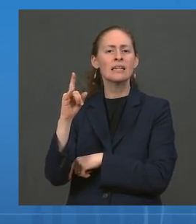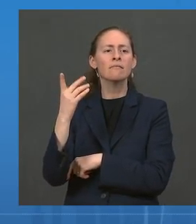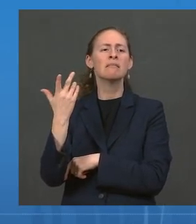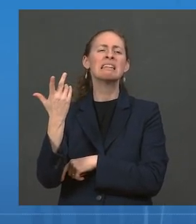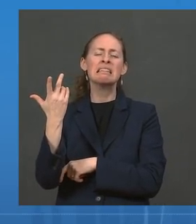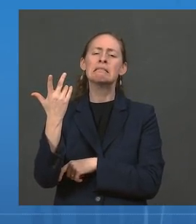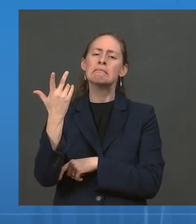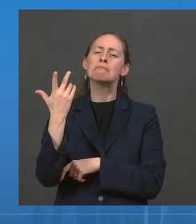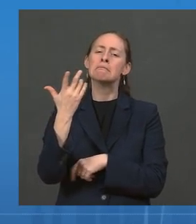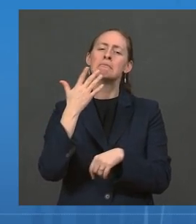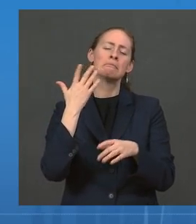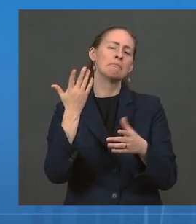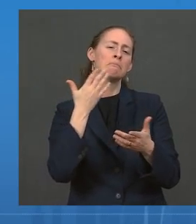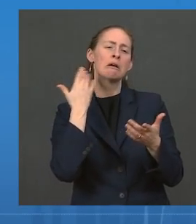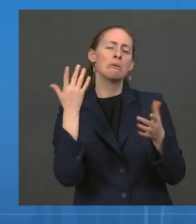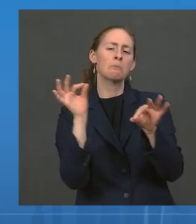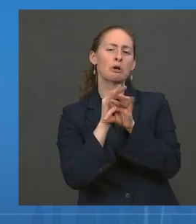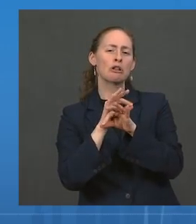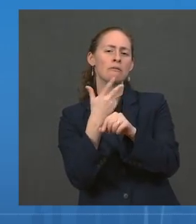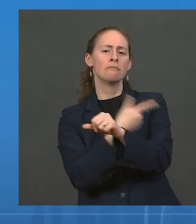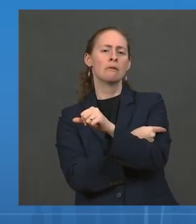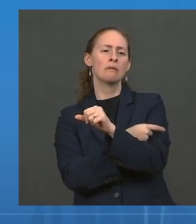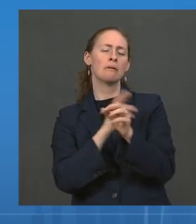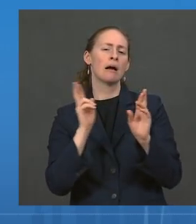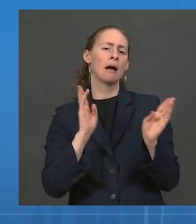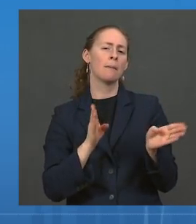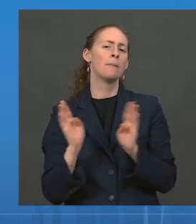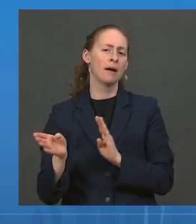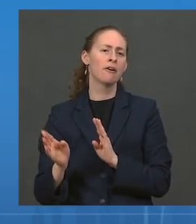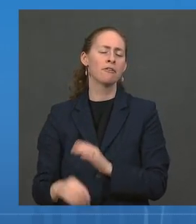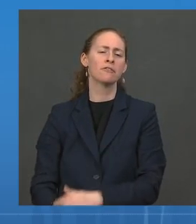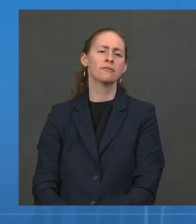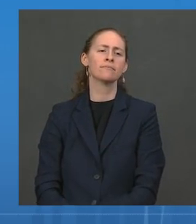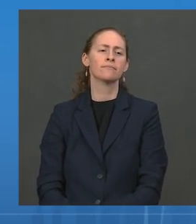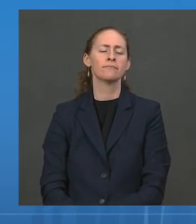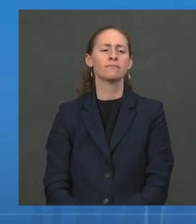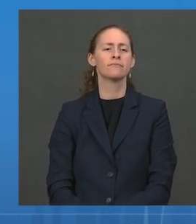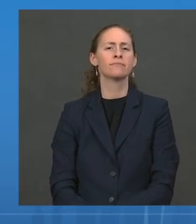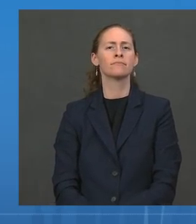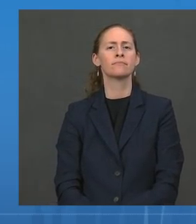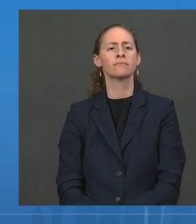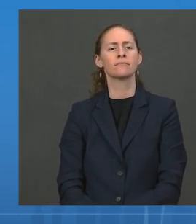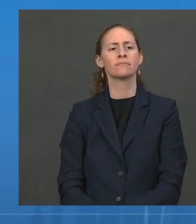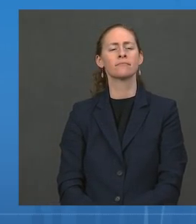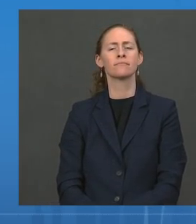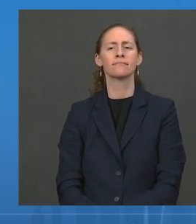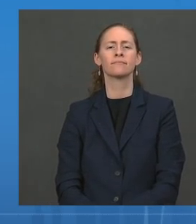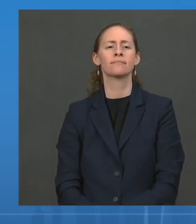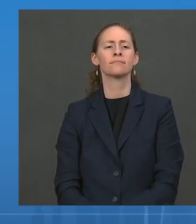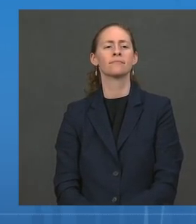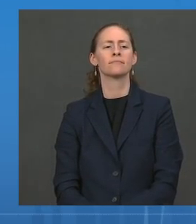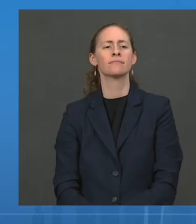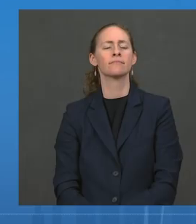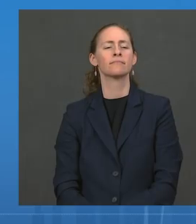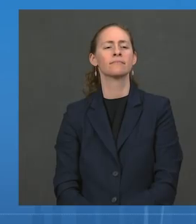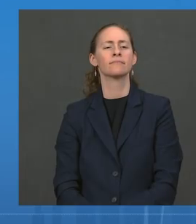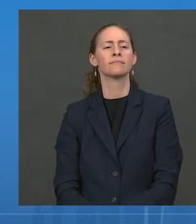in addition to obviously emphasizing the very strong importance of making sure that more vulnerable people,